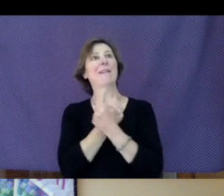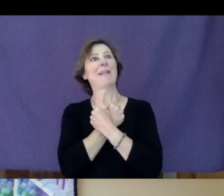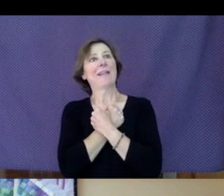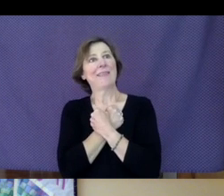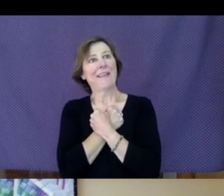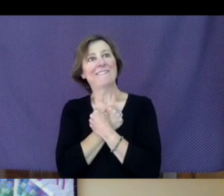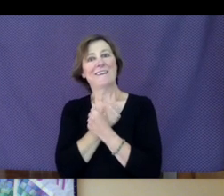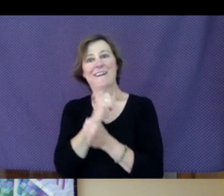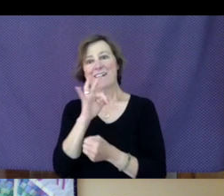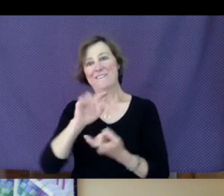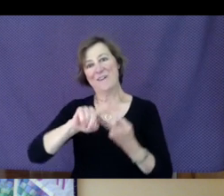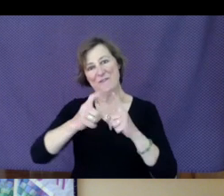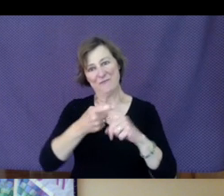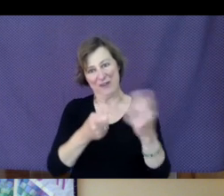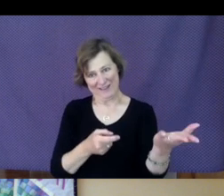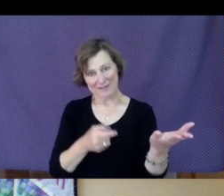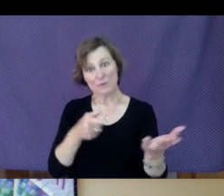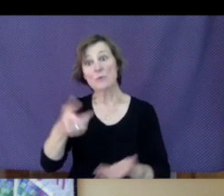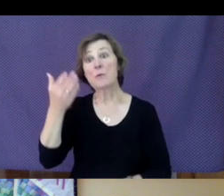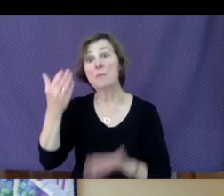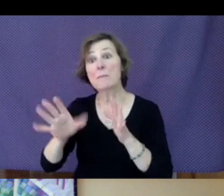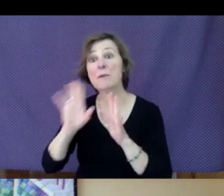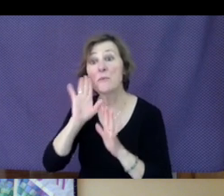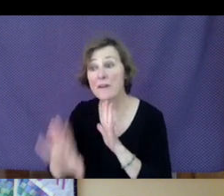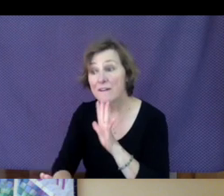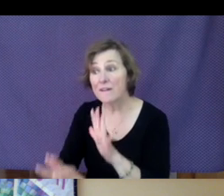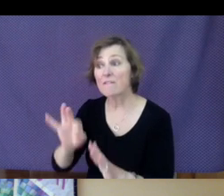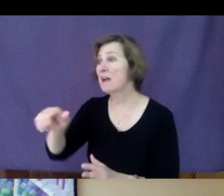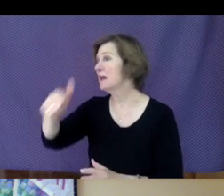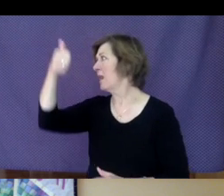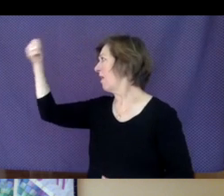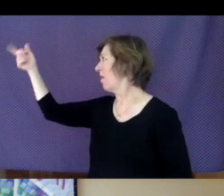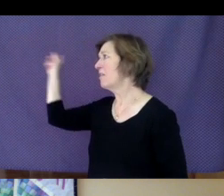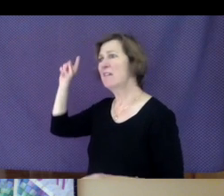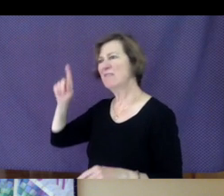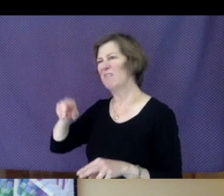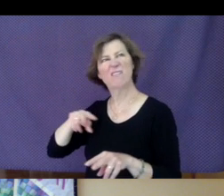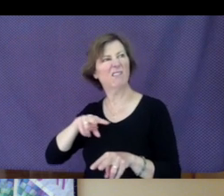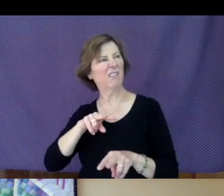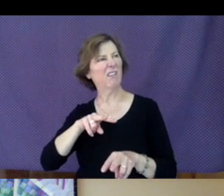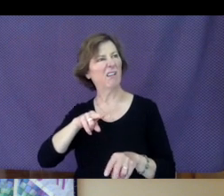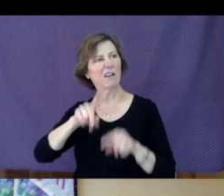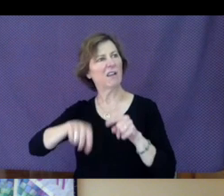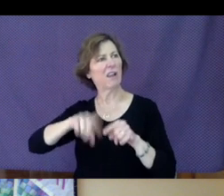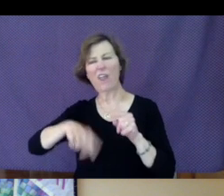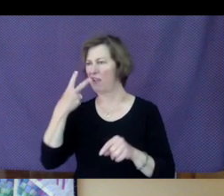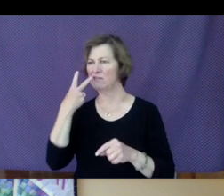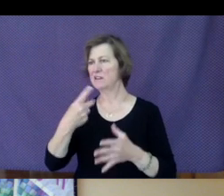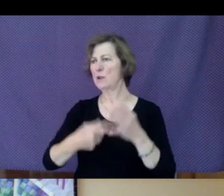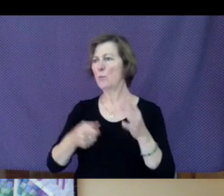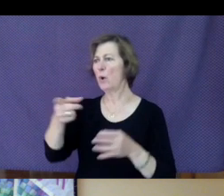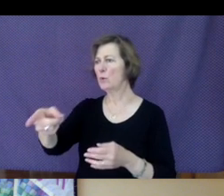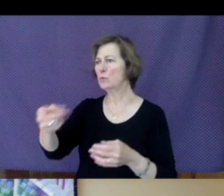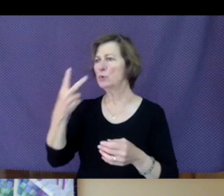You may find that others are unable to see the same magic you do And you may not see the magic that others see